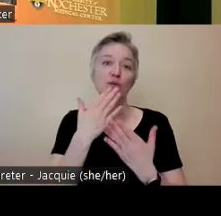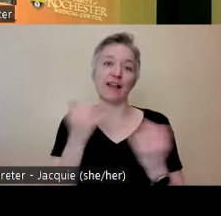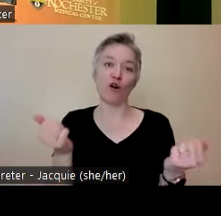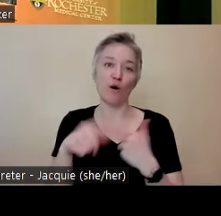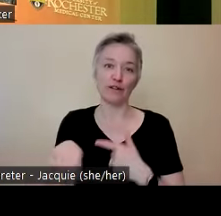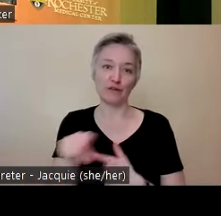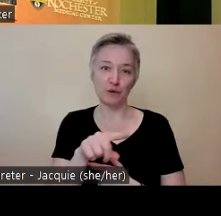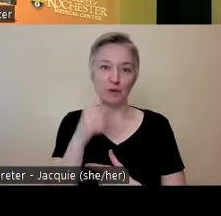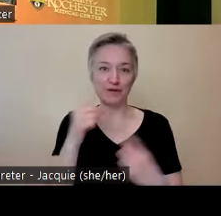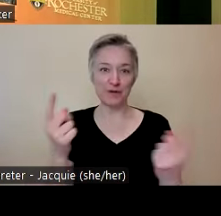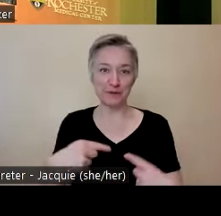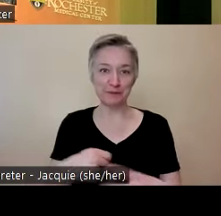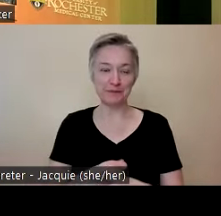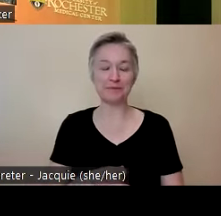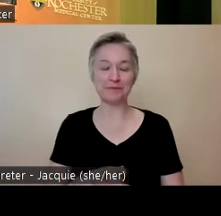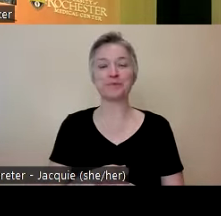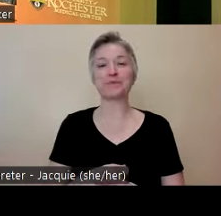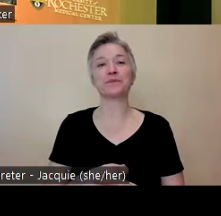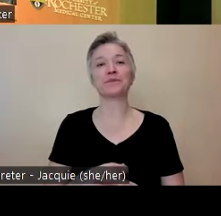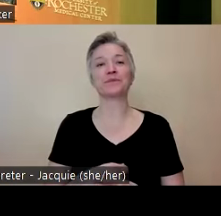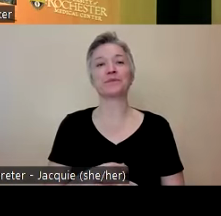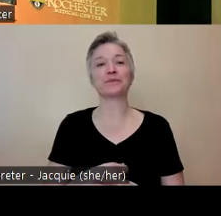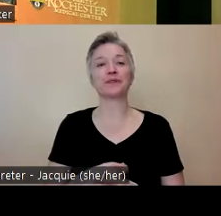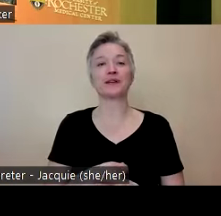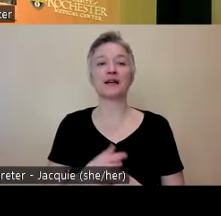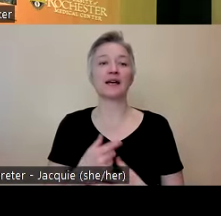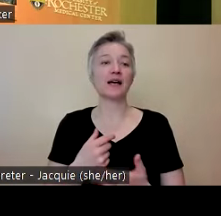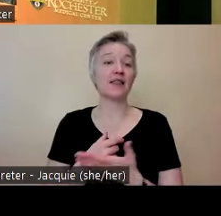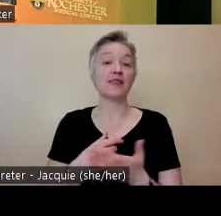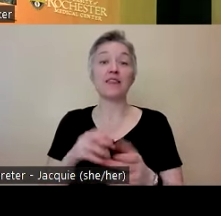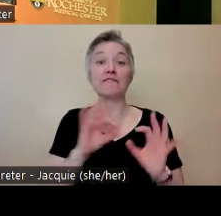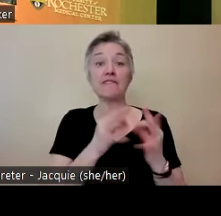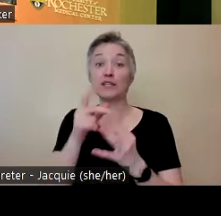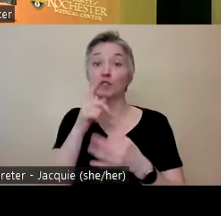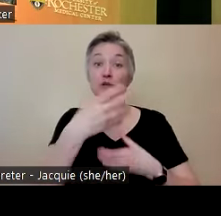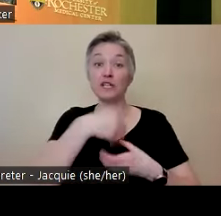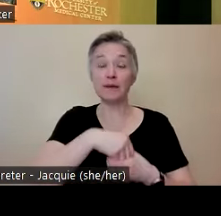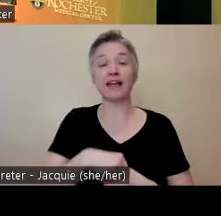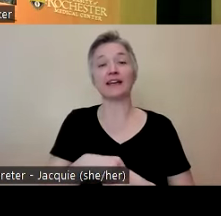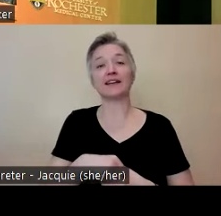being here um the participating families Psychiatry leadership especially Lind